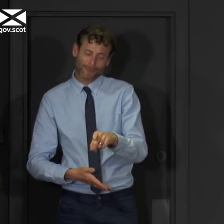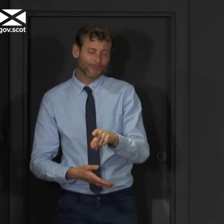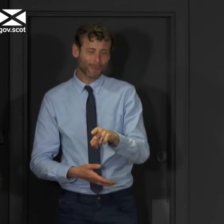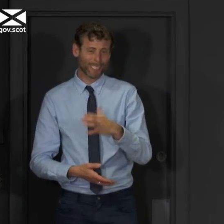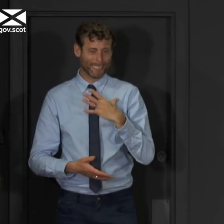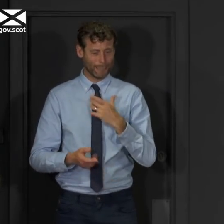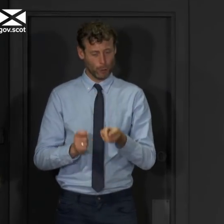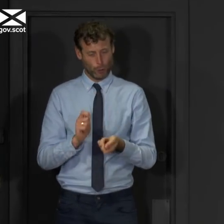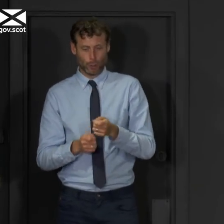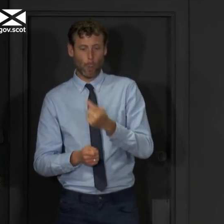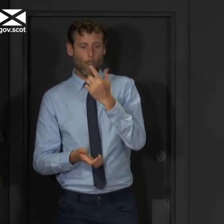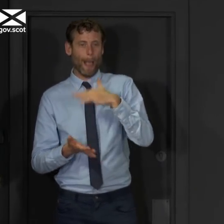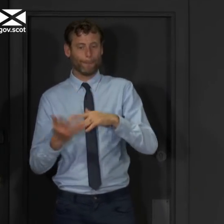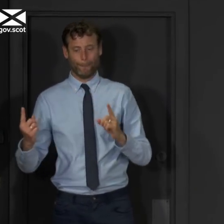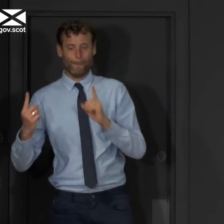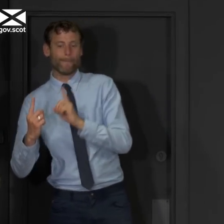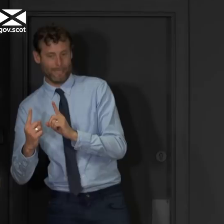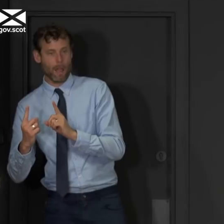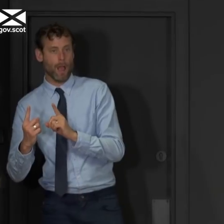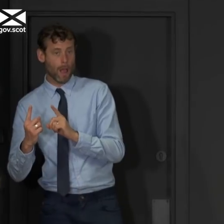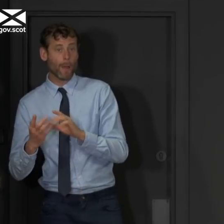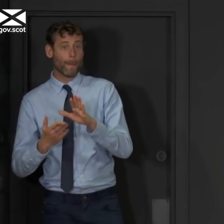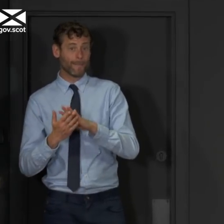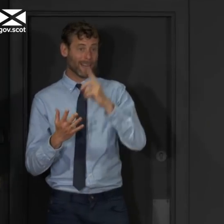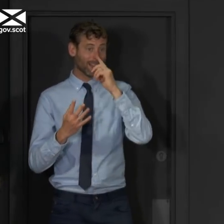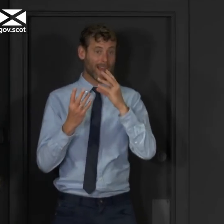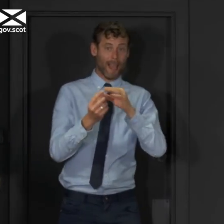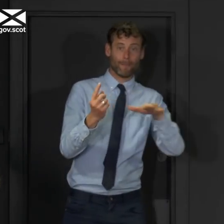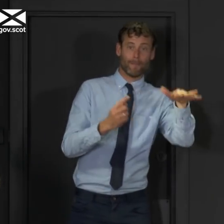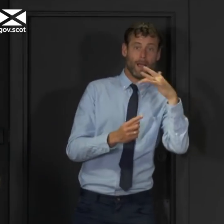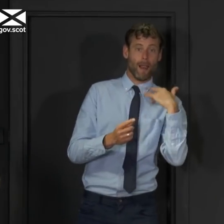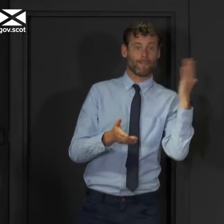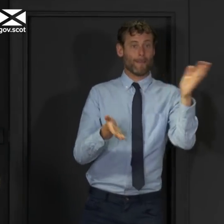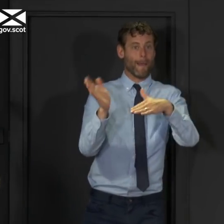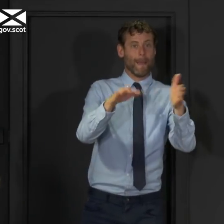in as conducive away as possible to get back to normal. But I really think people have